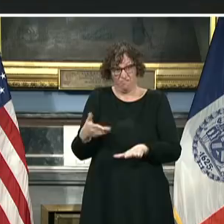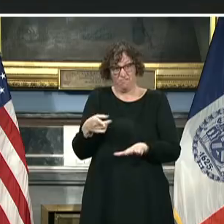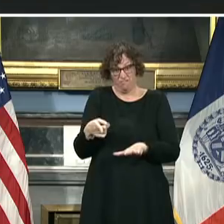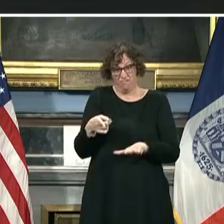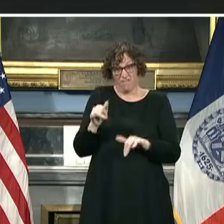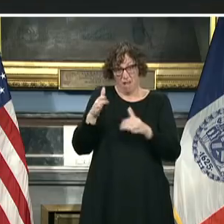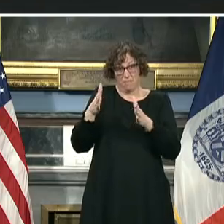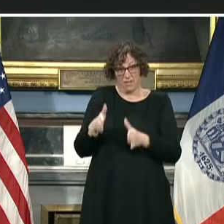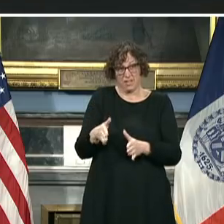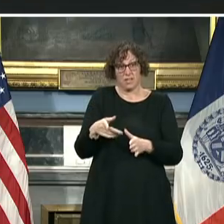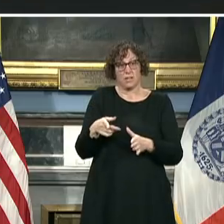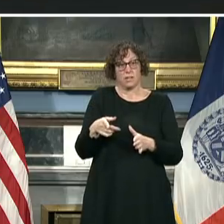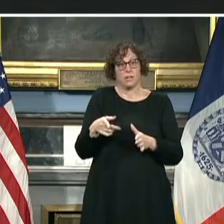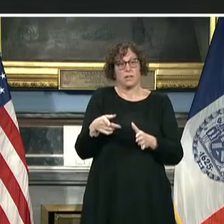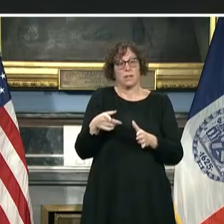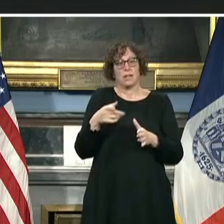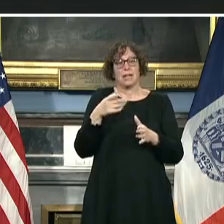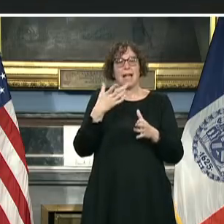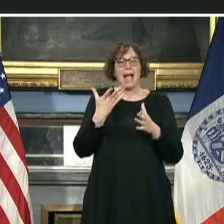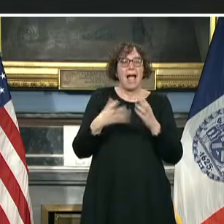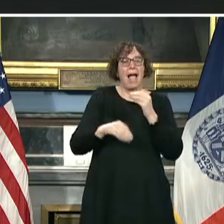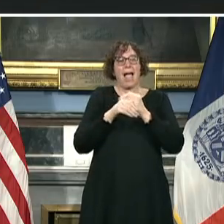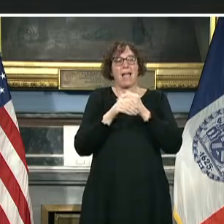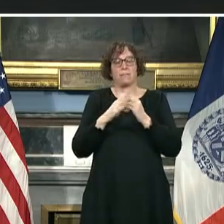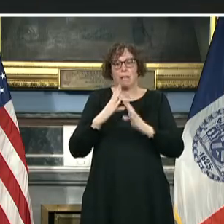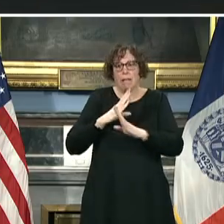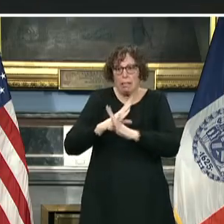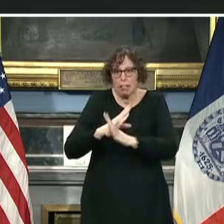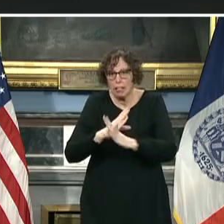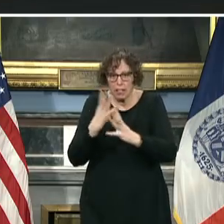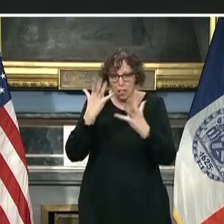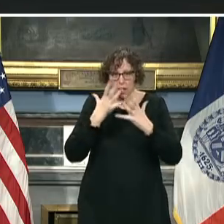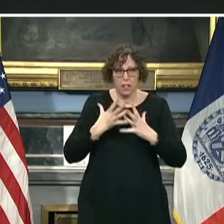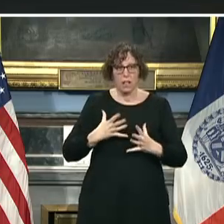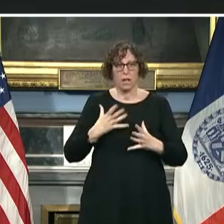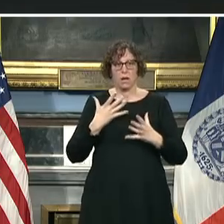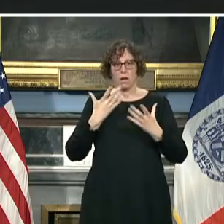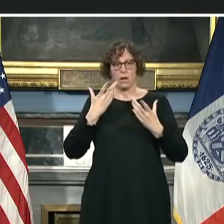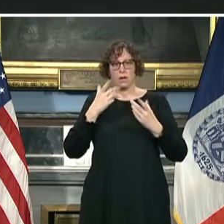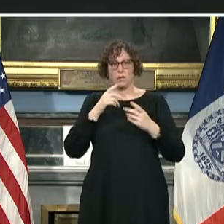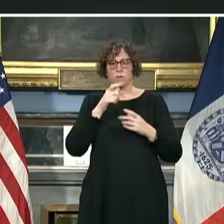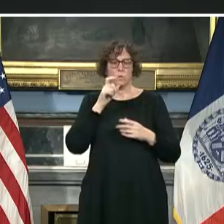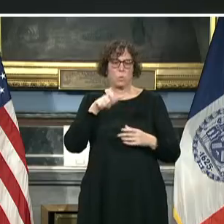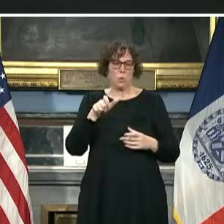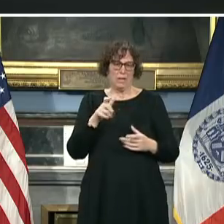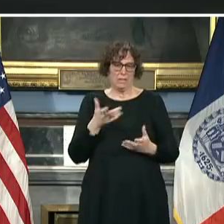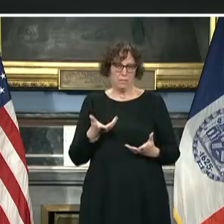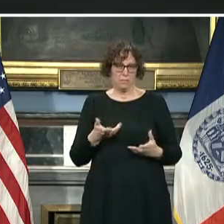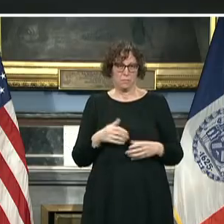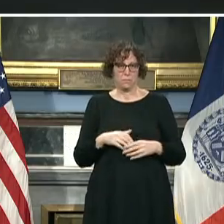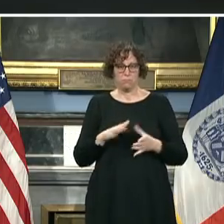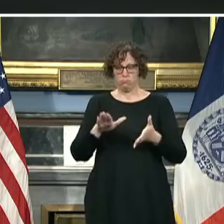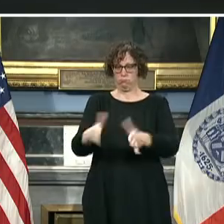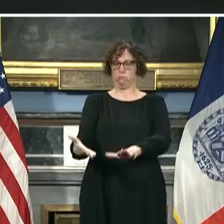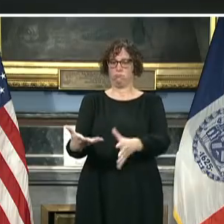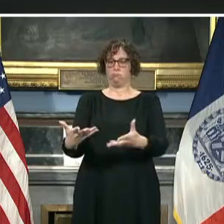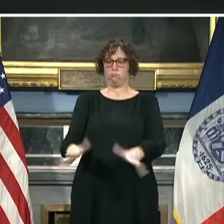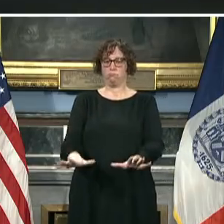FUNERAL HOMES ARE ALL WORKING WITH THE DIGNITY AND THE RESPECT THAT THESE MIFALIES DESERVE DURING